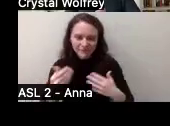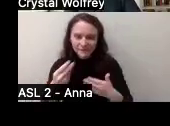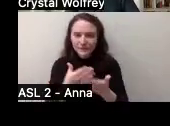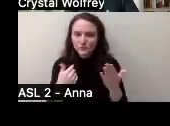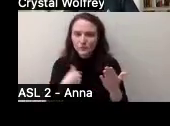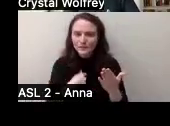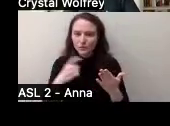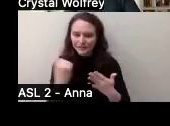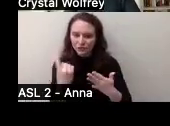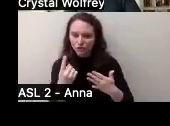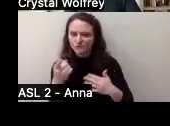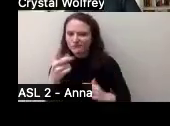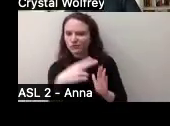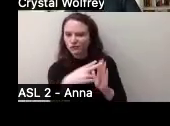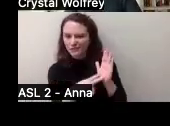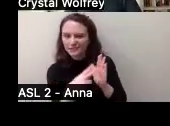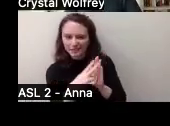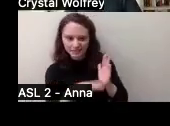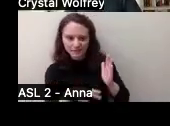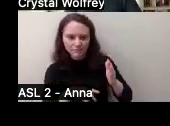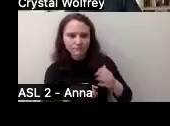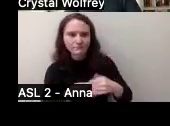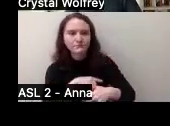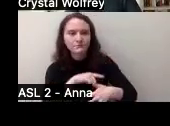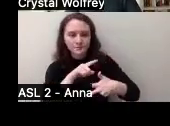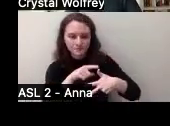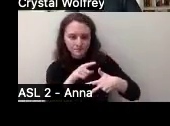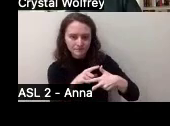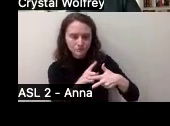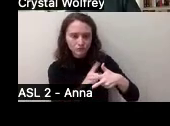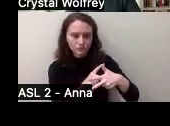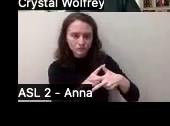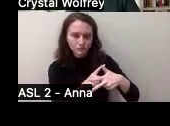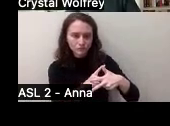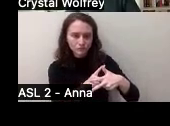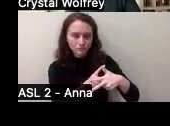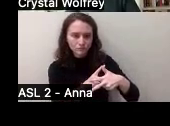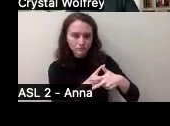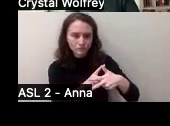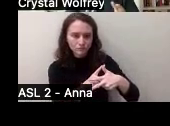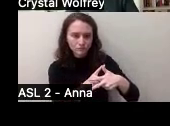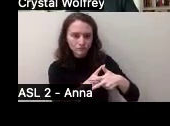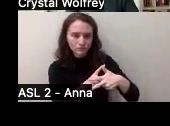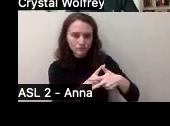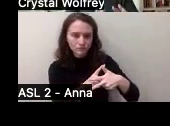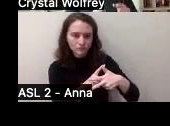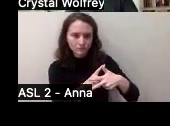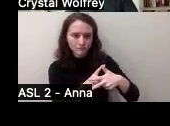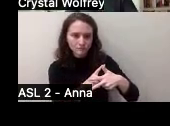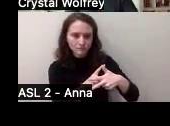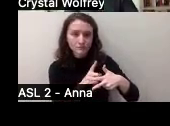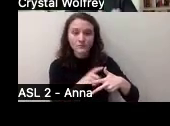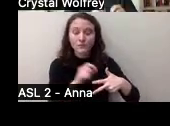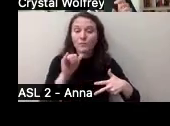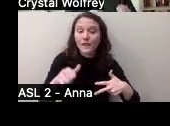one, responsiveness and requirements of the Funding Opportunity Announcement. Would the application as changed still meet those requirements,